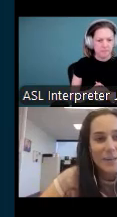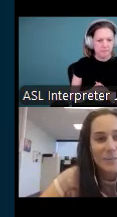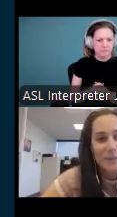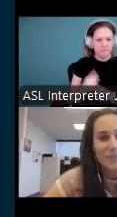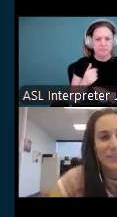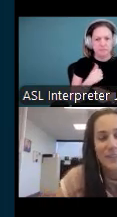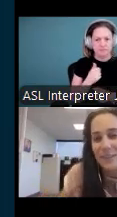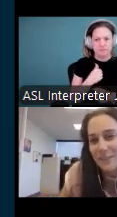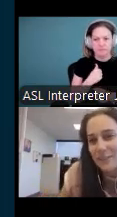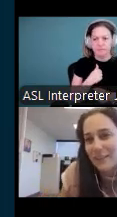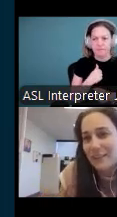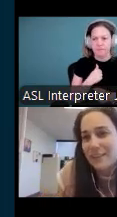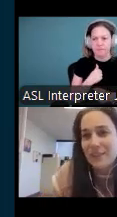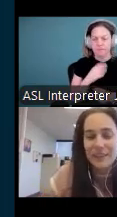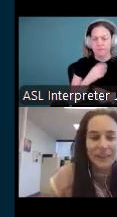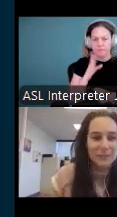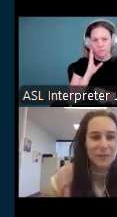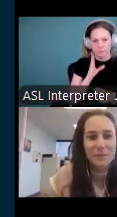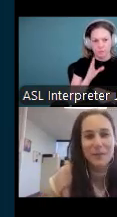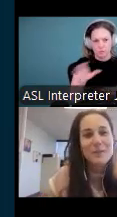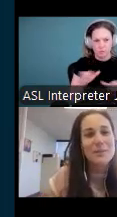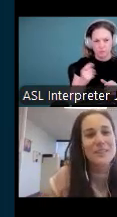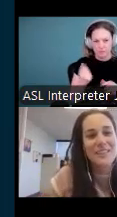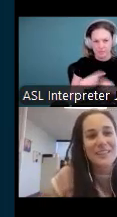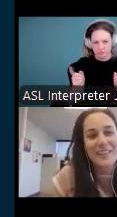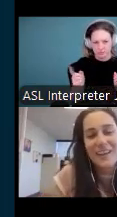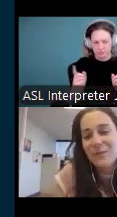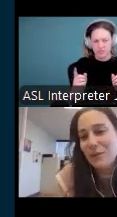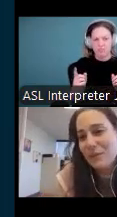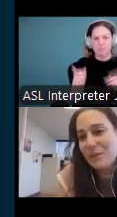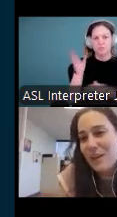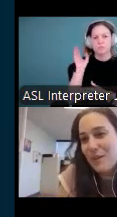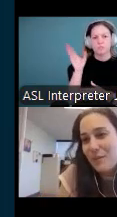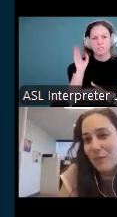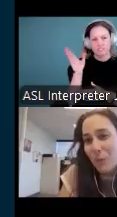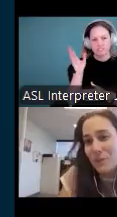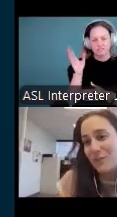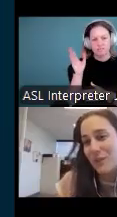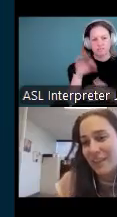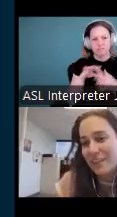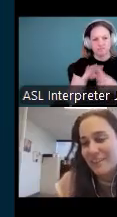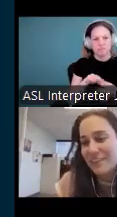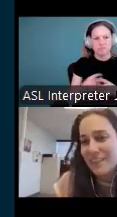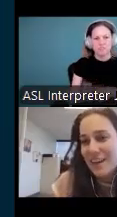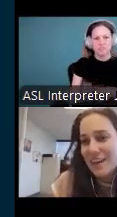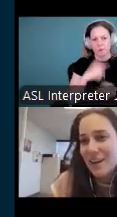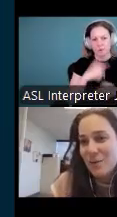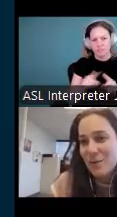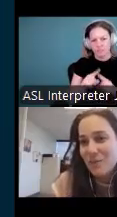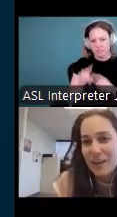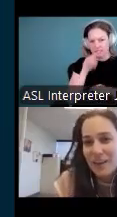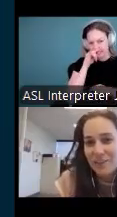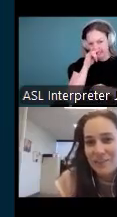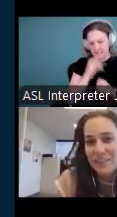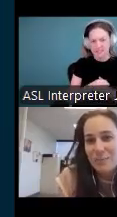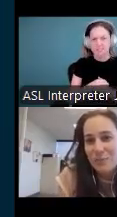am actually going to do it a little differently. I'm going to be presenting kind of on four different kids that have similar